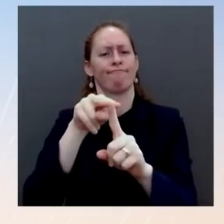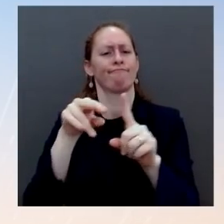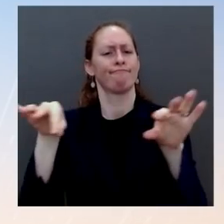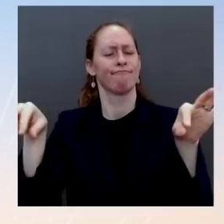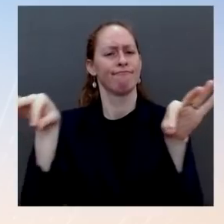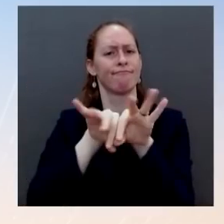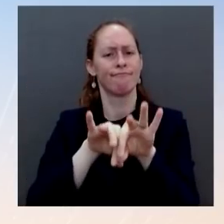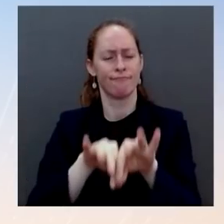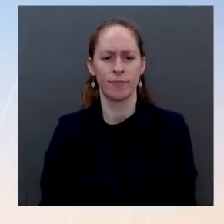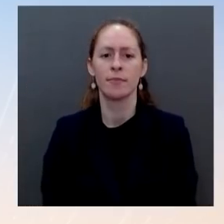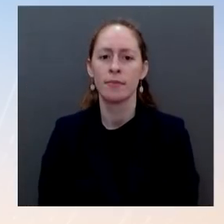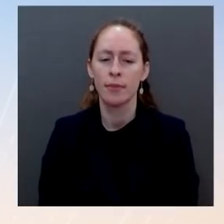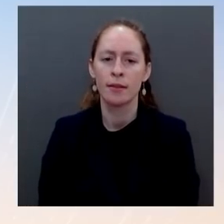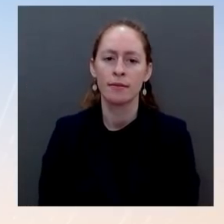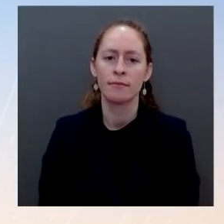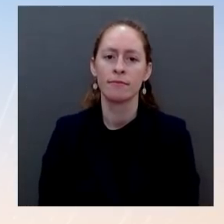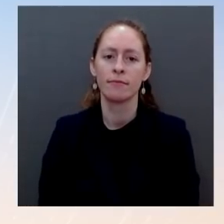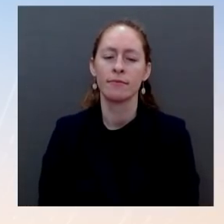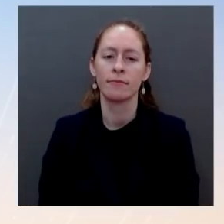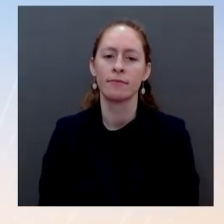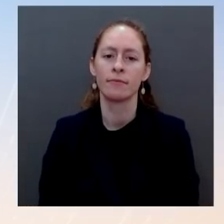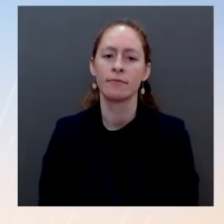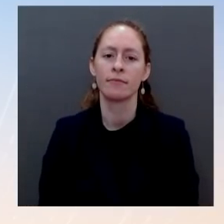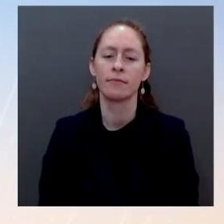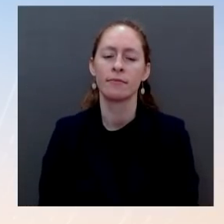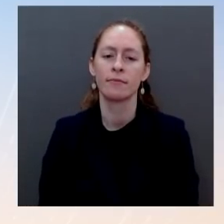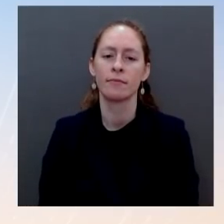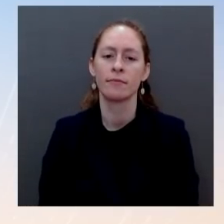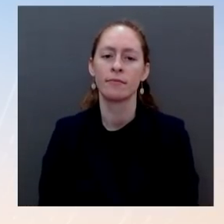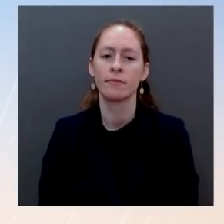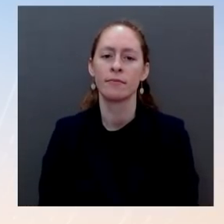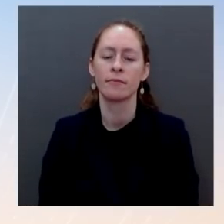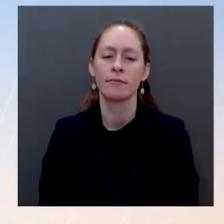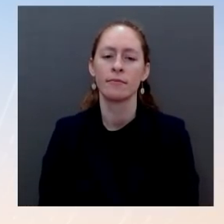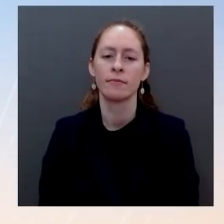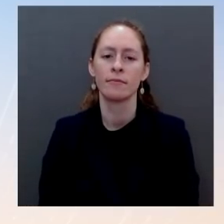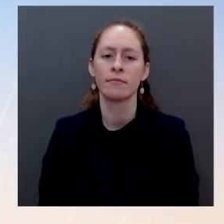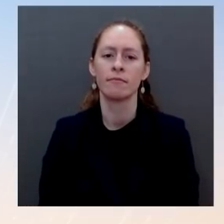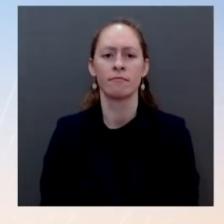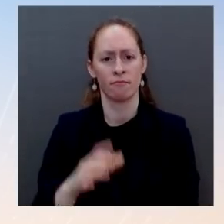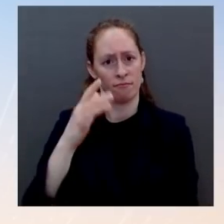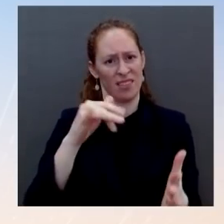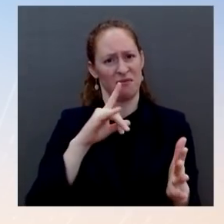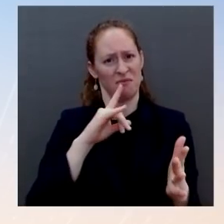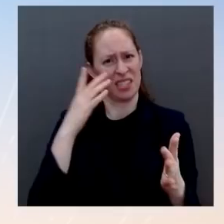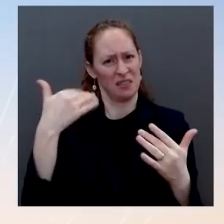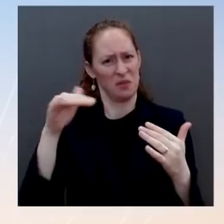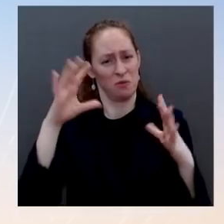and it was essential for him to address the core issues that they're facing every day. Of course, that includes